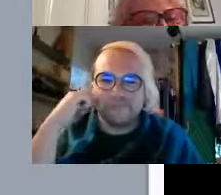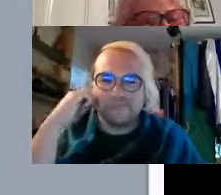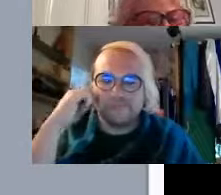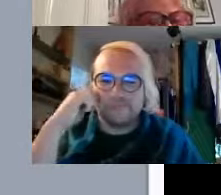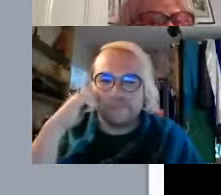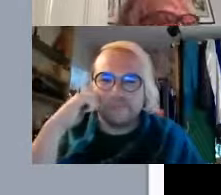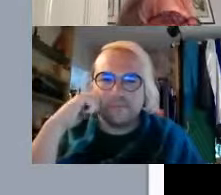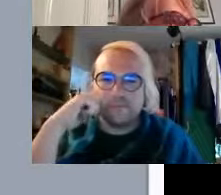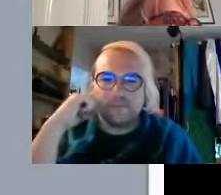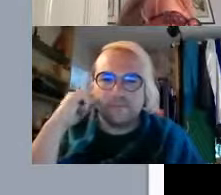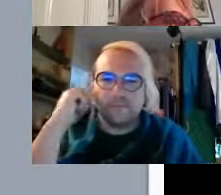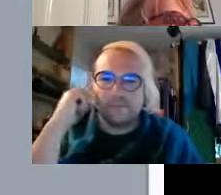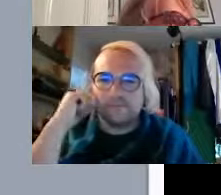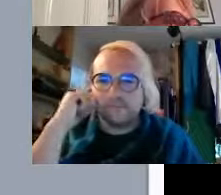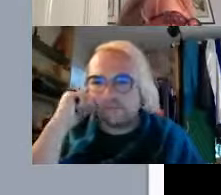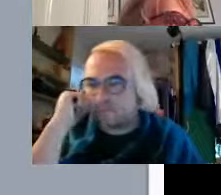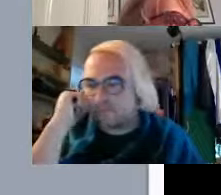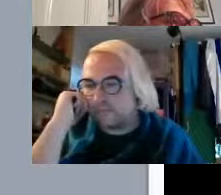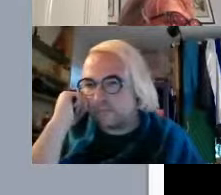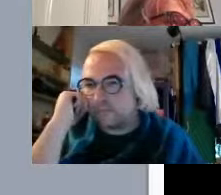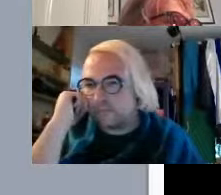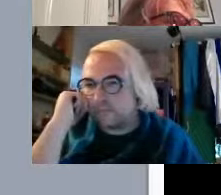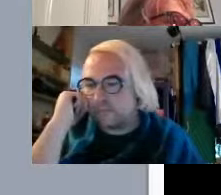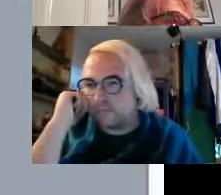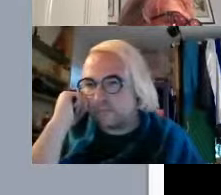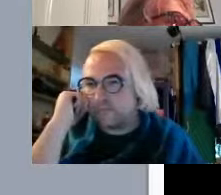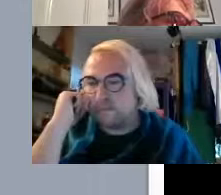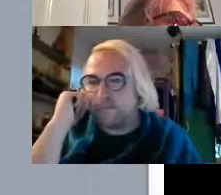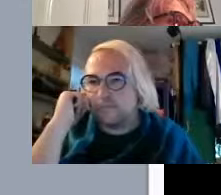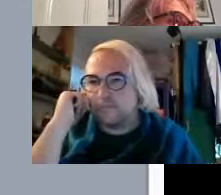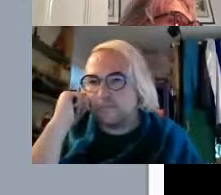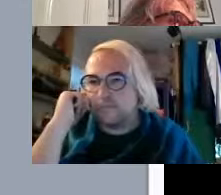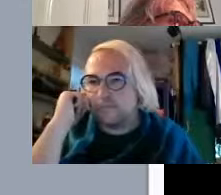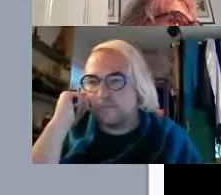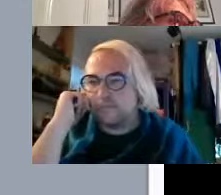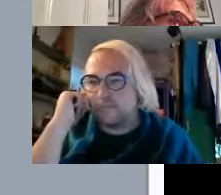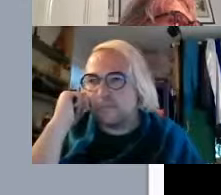and liverpool biennial the biennial happened this year so next year was perfect because i